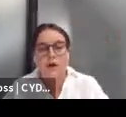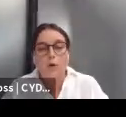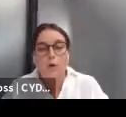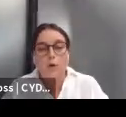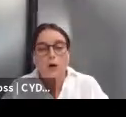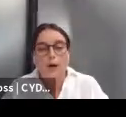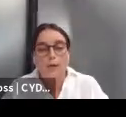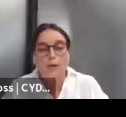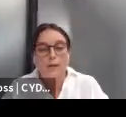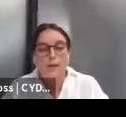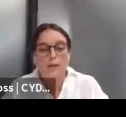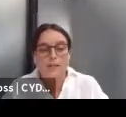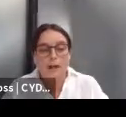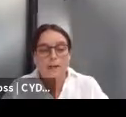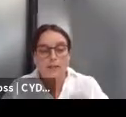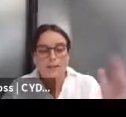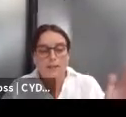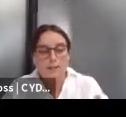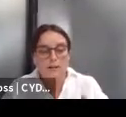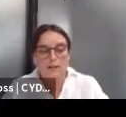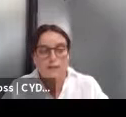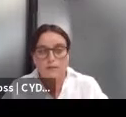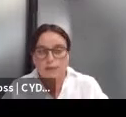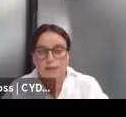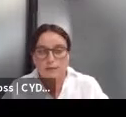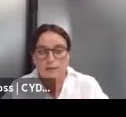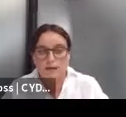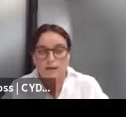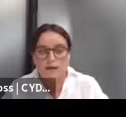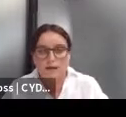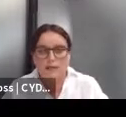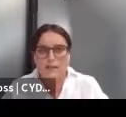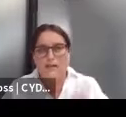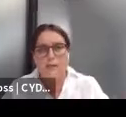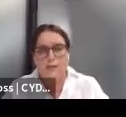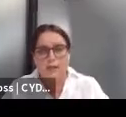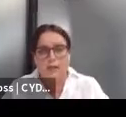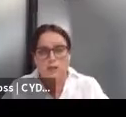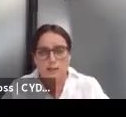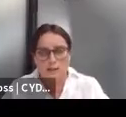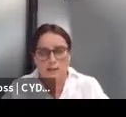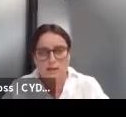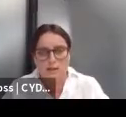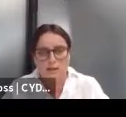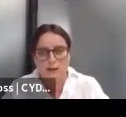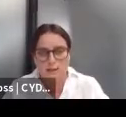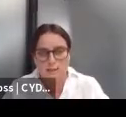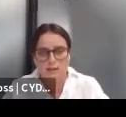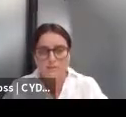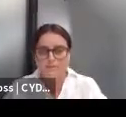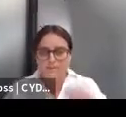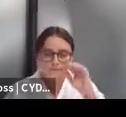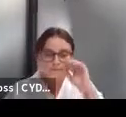does this mean to you, is this a good thing that goals aren't necessarily at the forefront anymore, will that